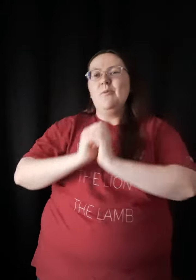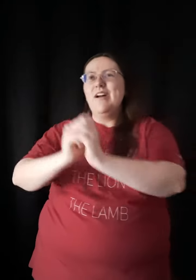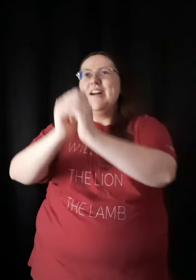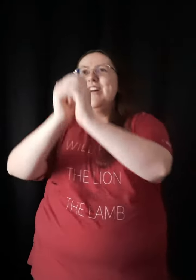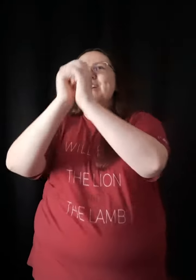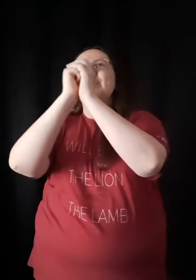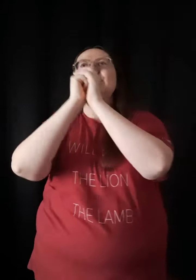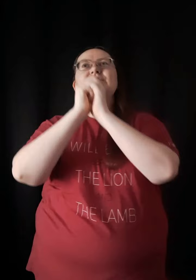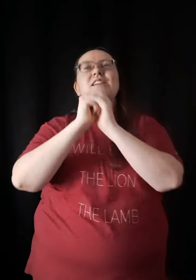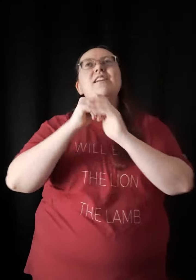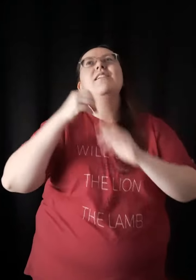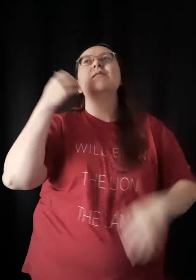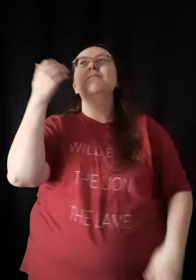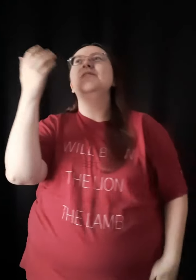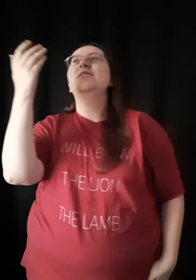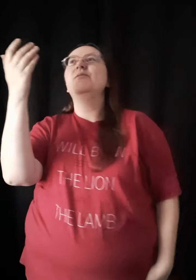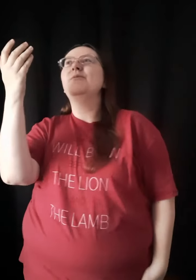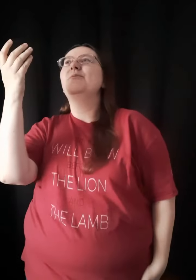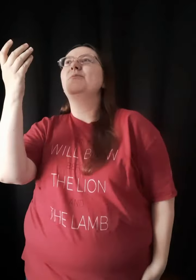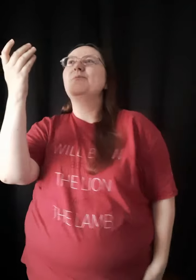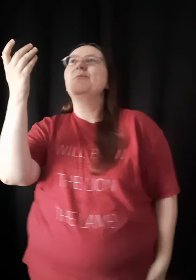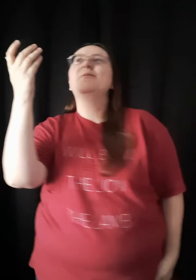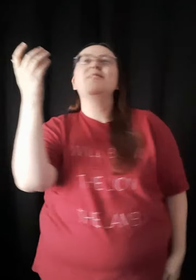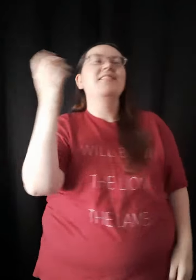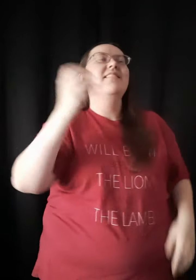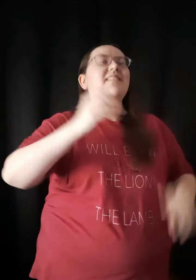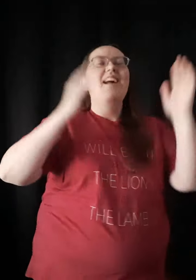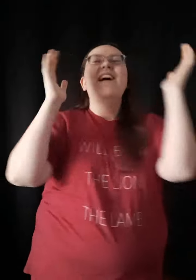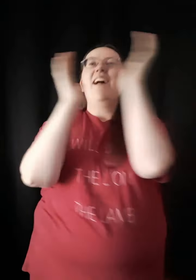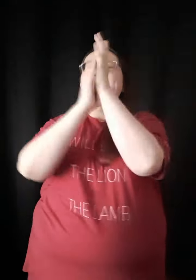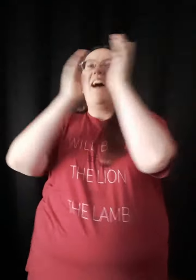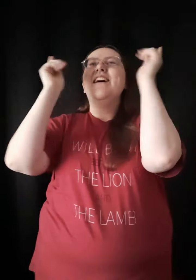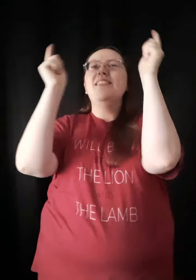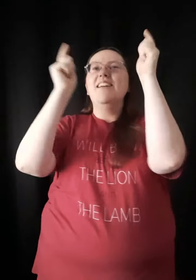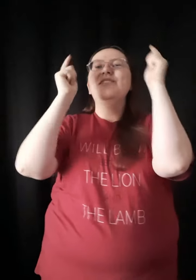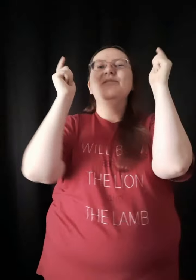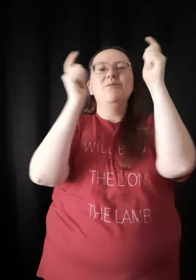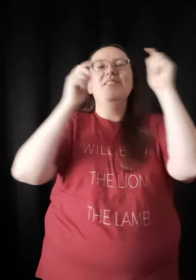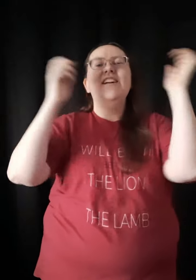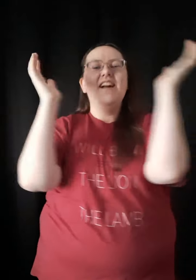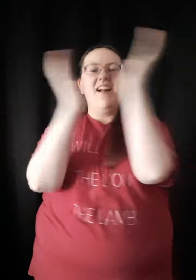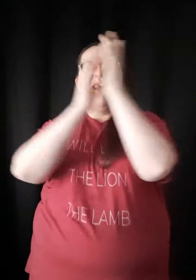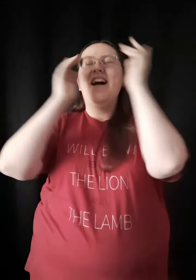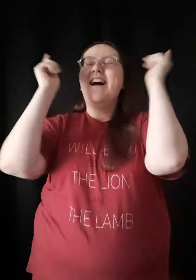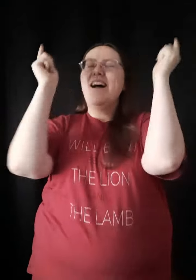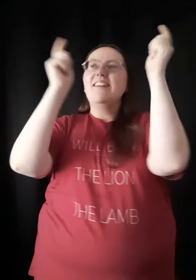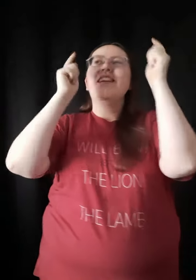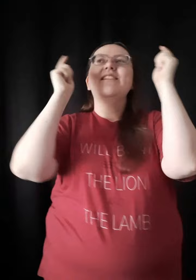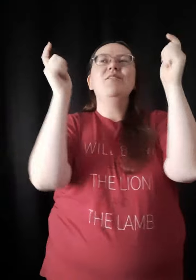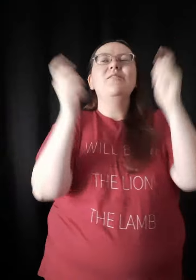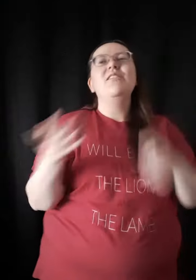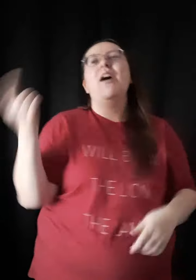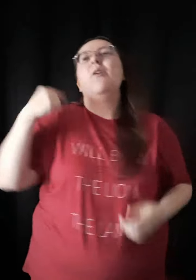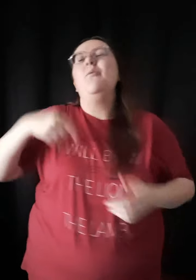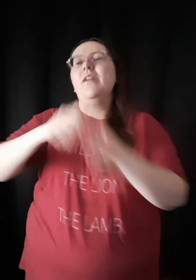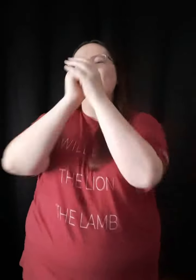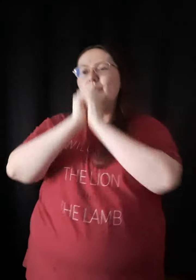We worship you Hallelujah, hallelujah